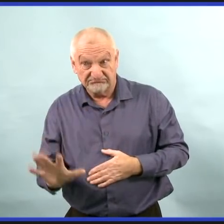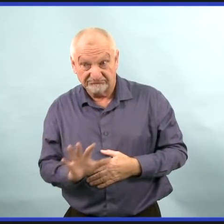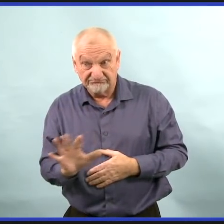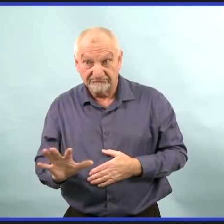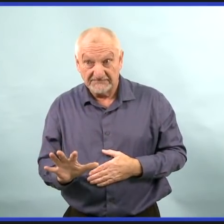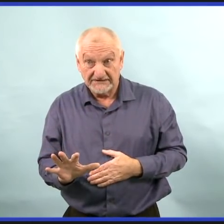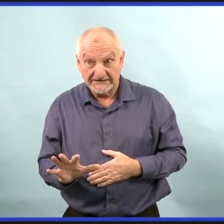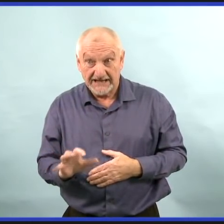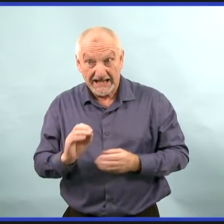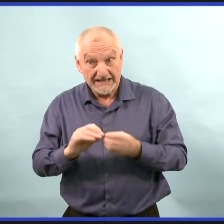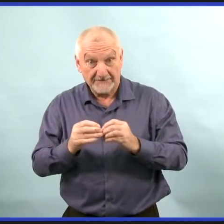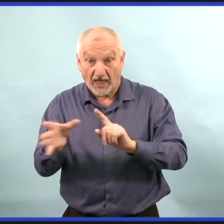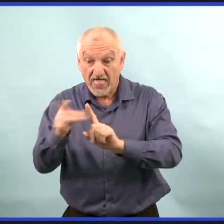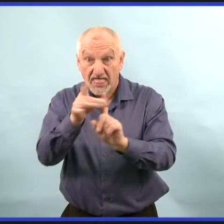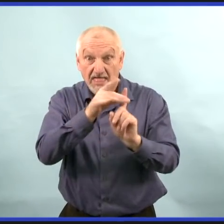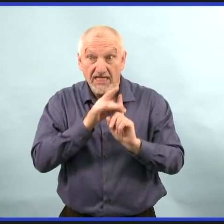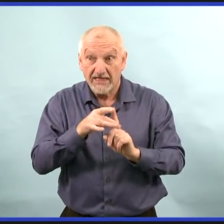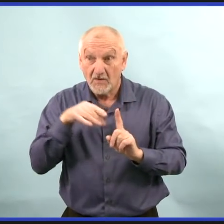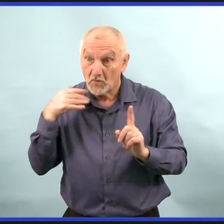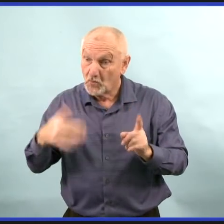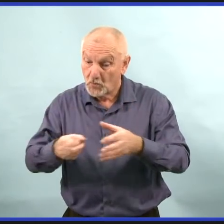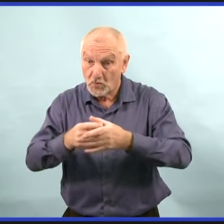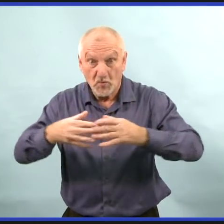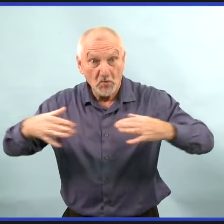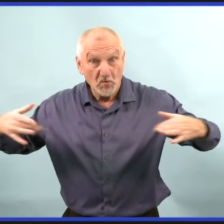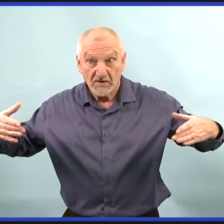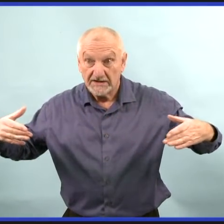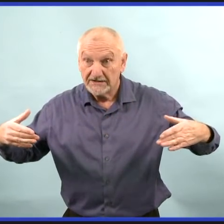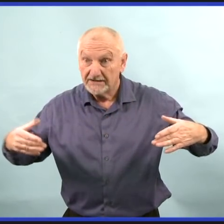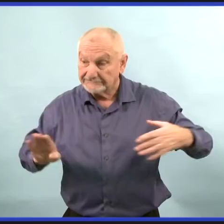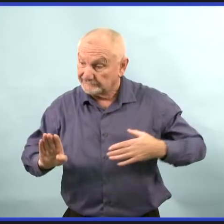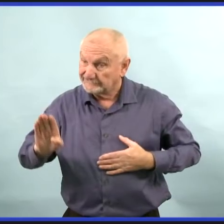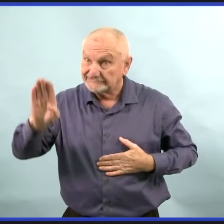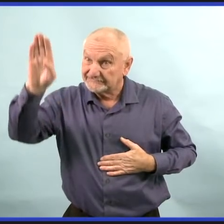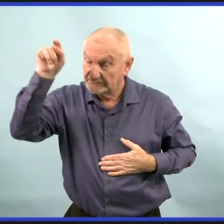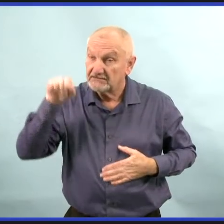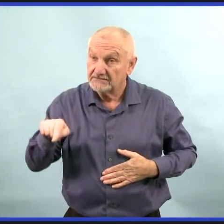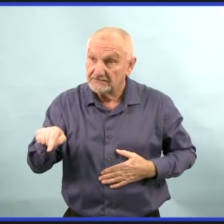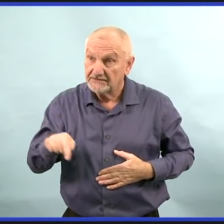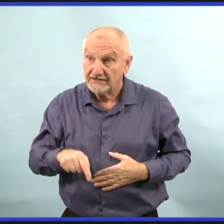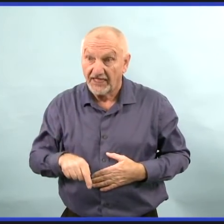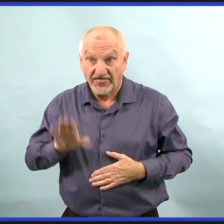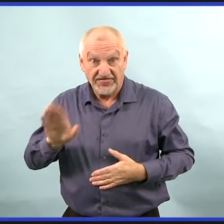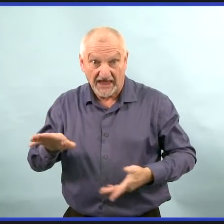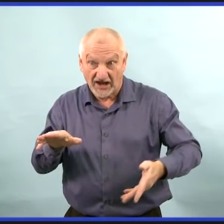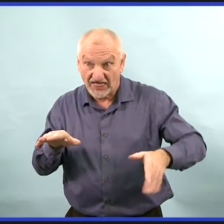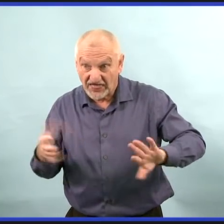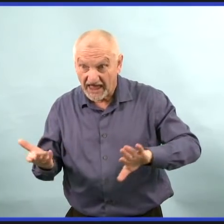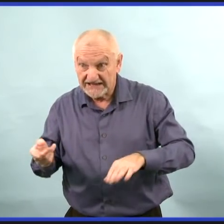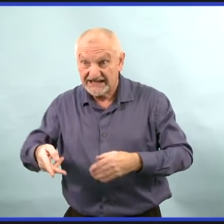in terms of case numbers uh intensive care numbers and and deaths in in the most recent announcements